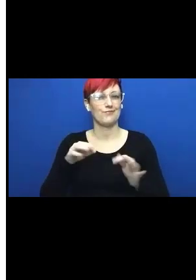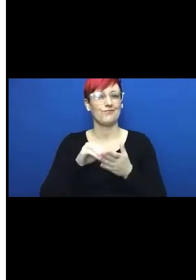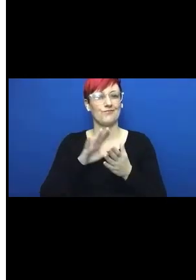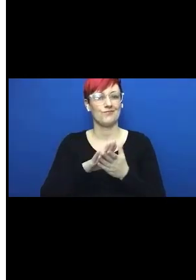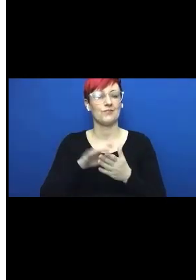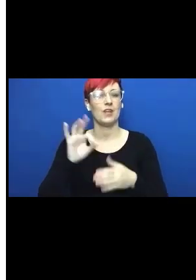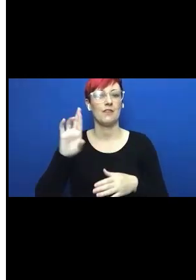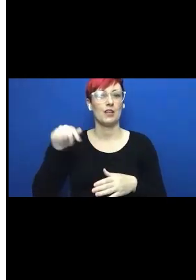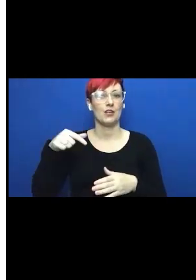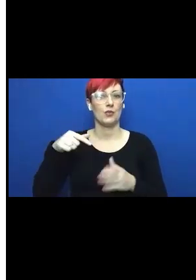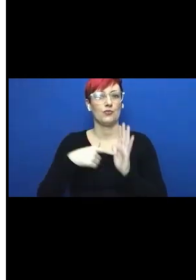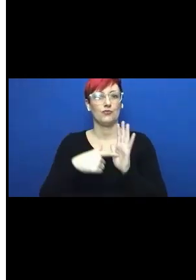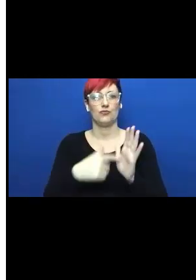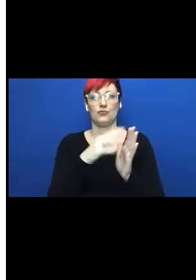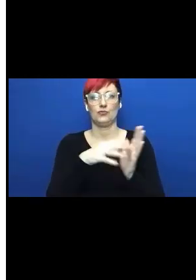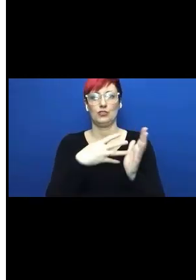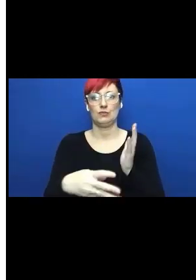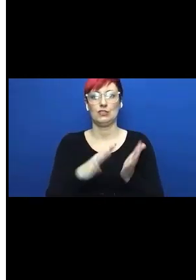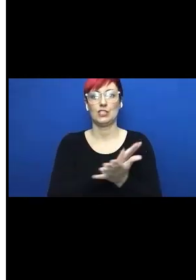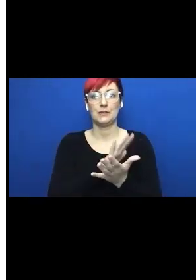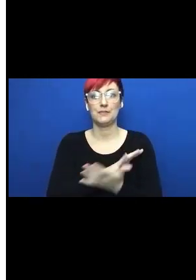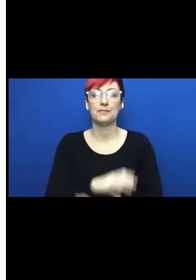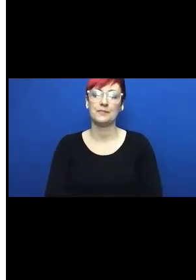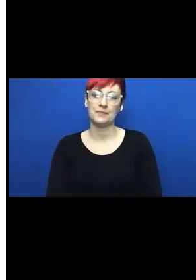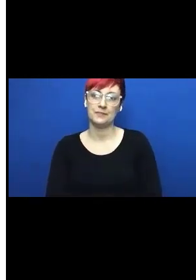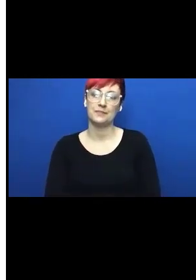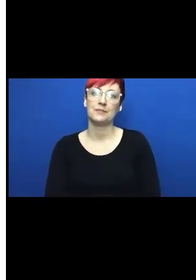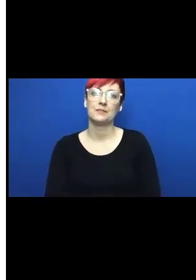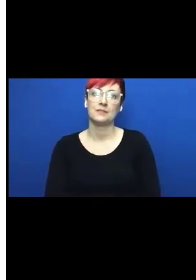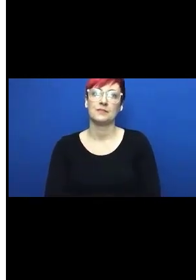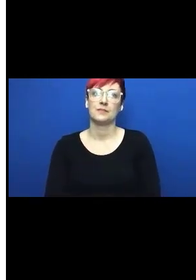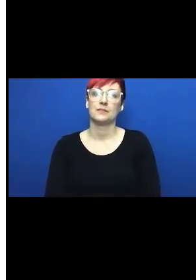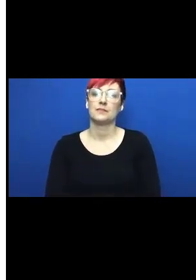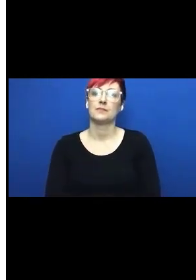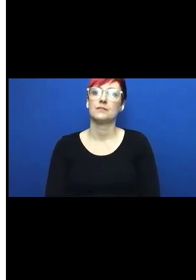Over the time span. Next slide.